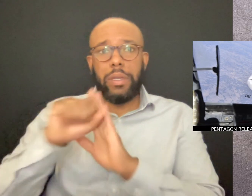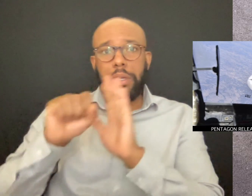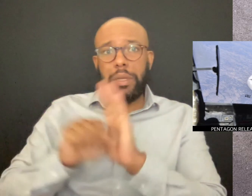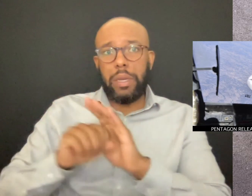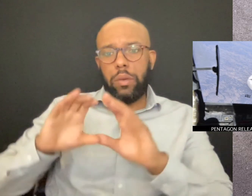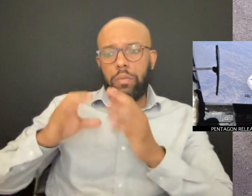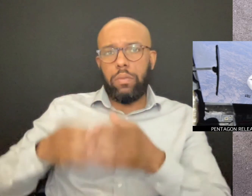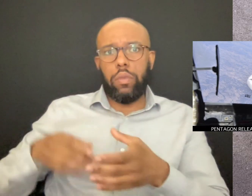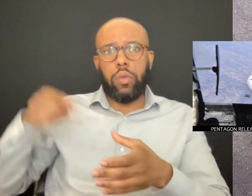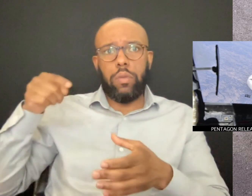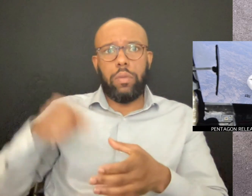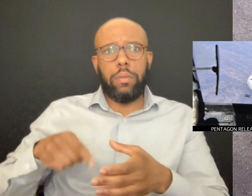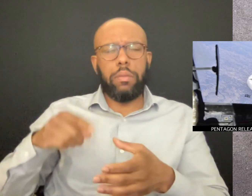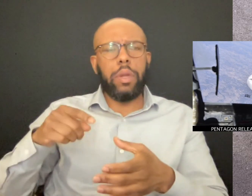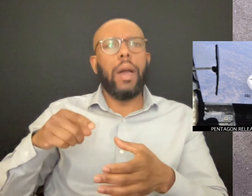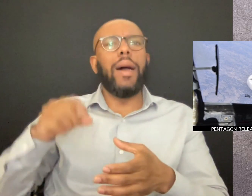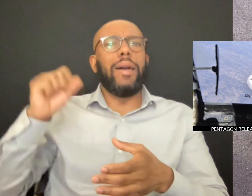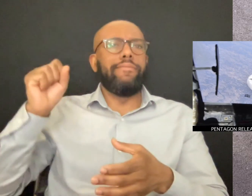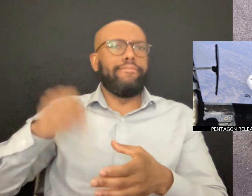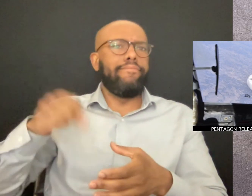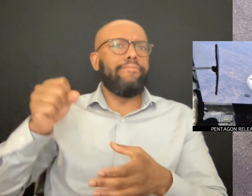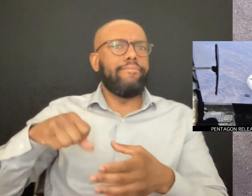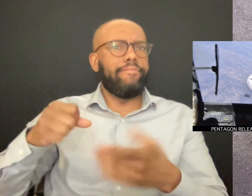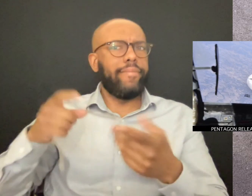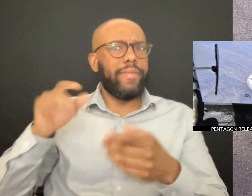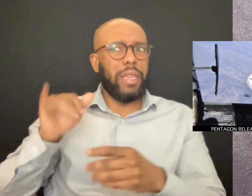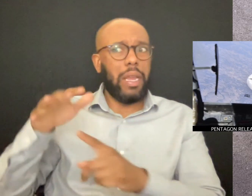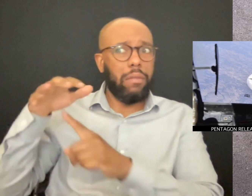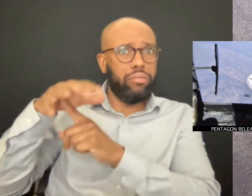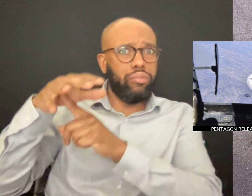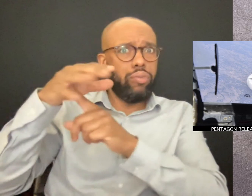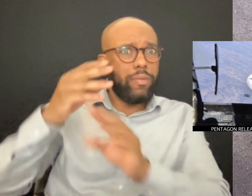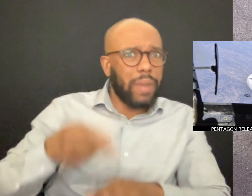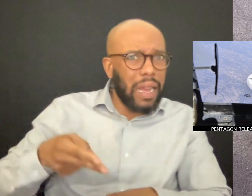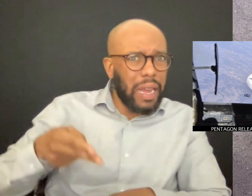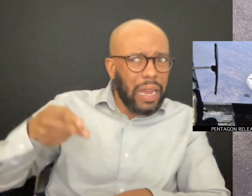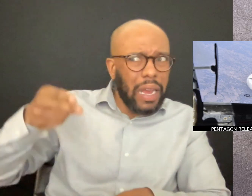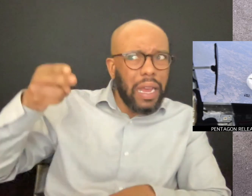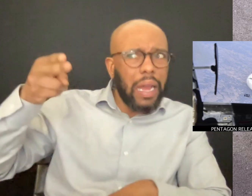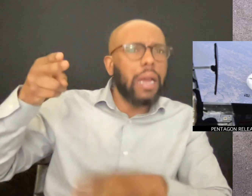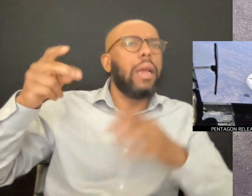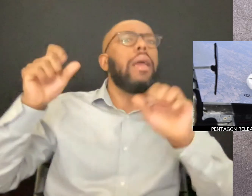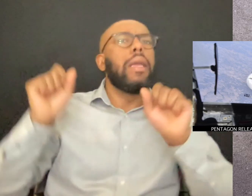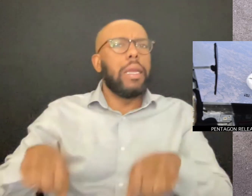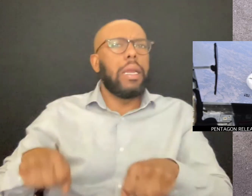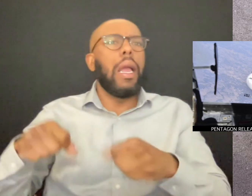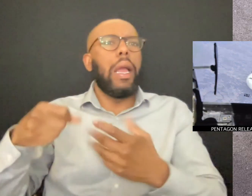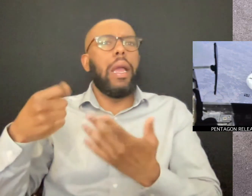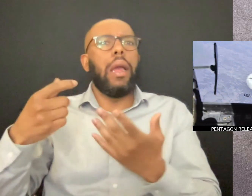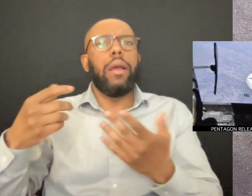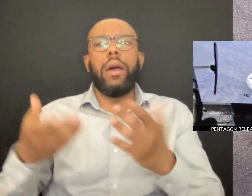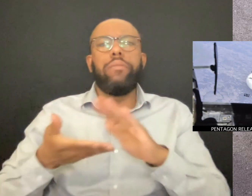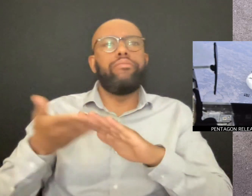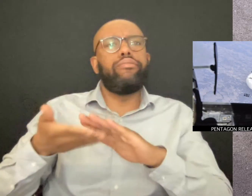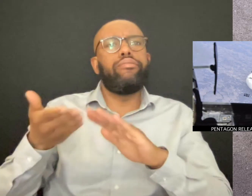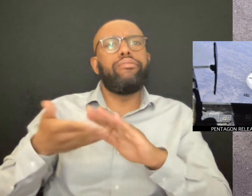the State Department said the high-altitude balloon was capable of conducting surveillance